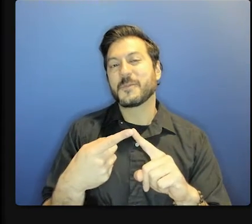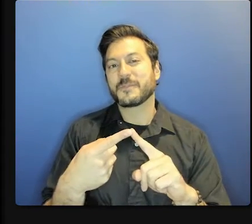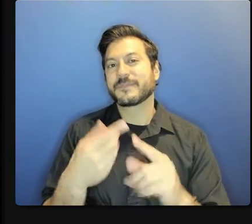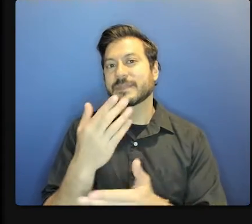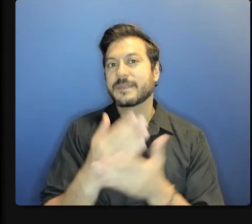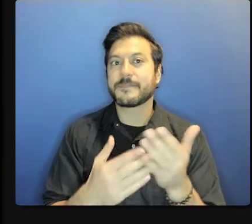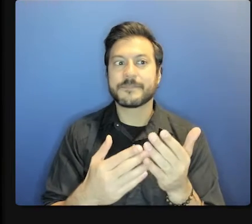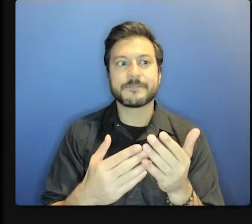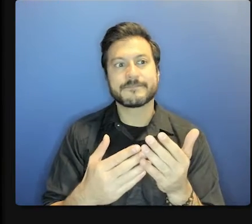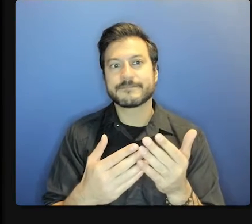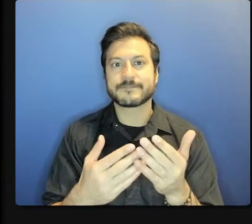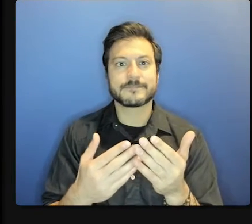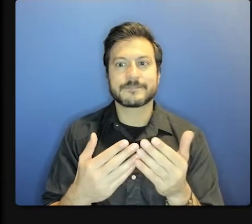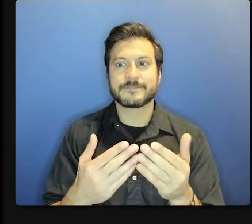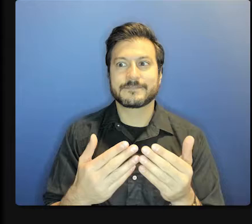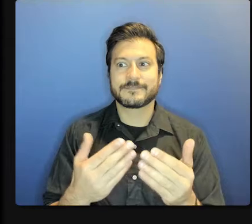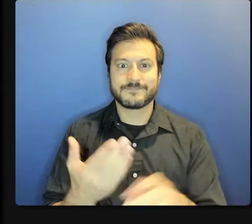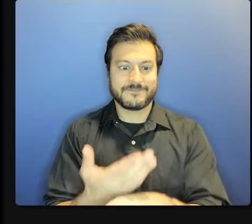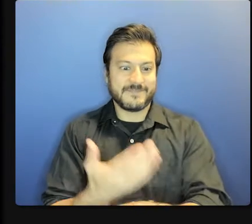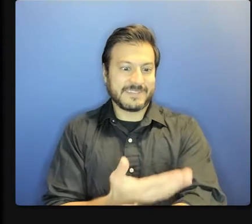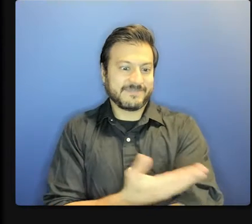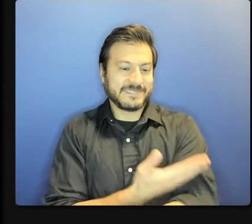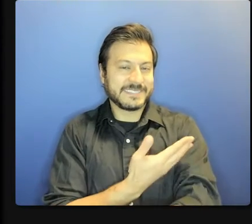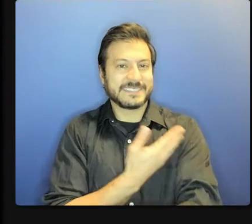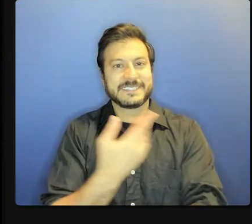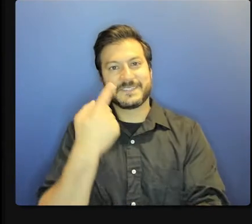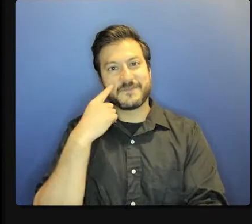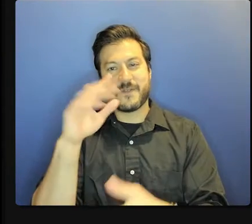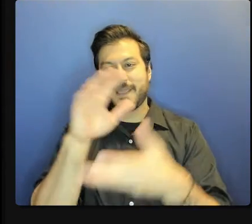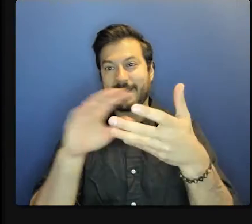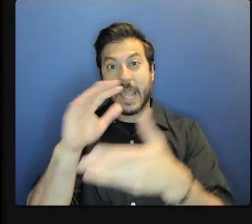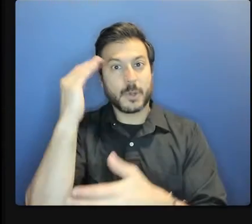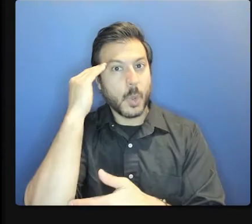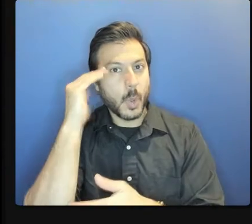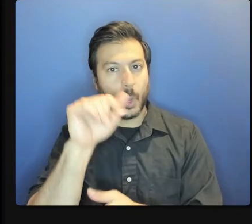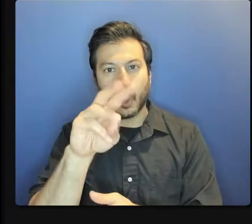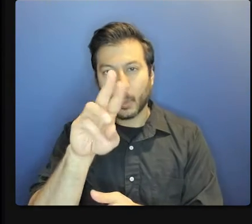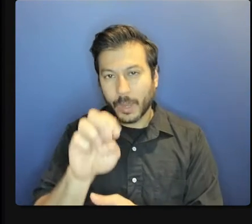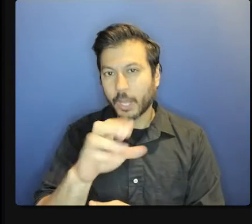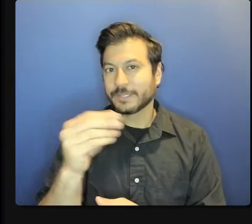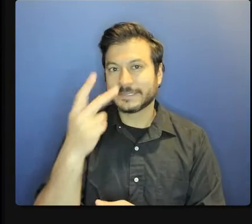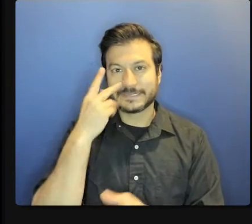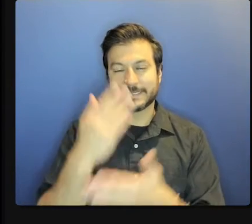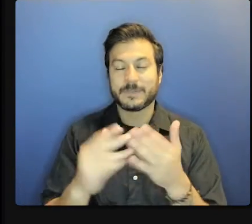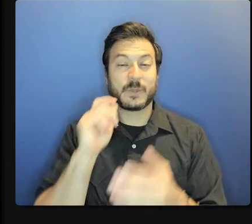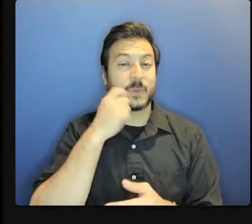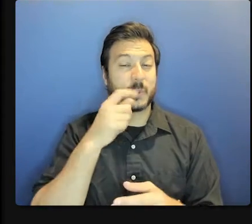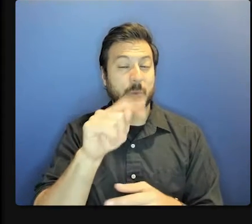about some of the advancements that we've done for Cloudaware, and hopefully see some of the cool titles